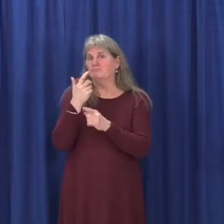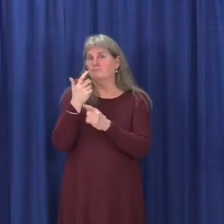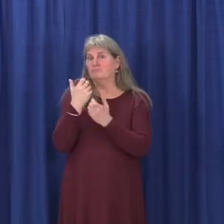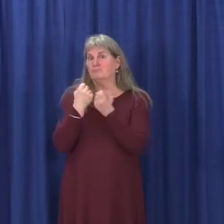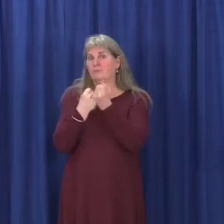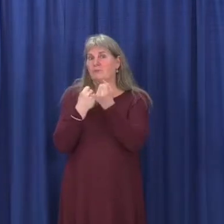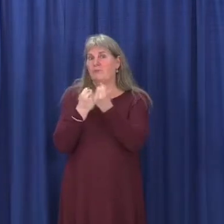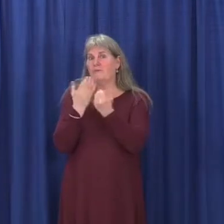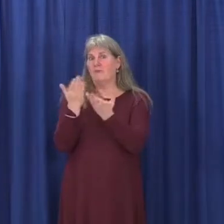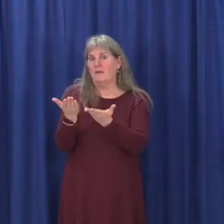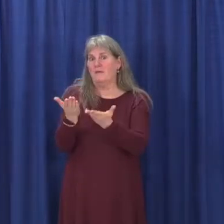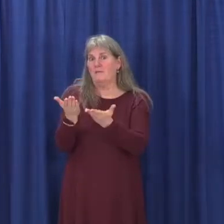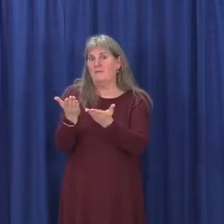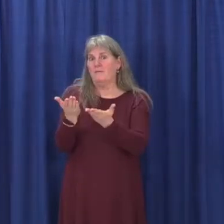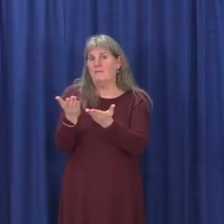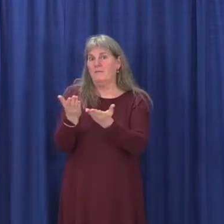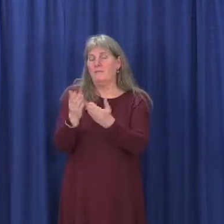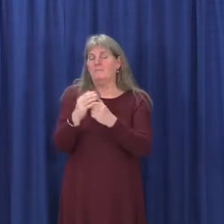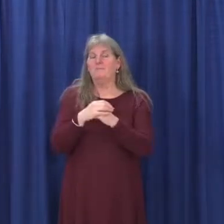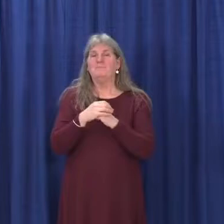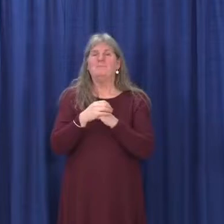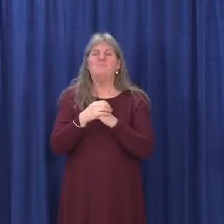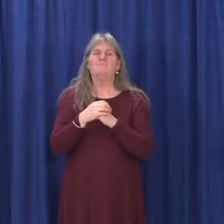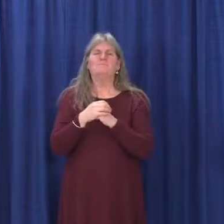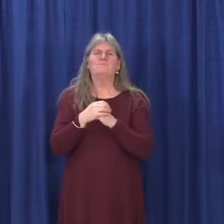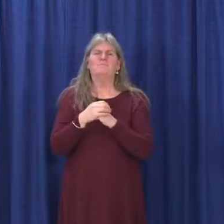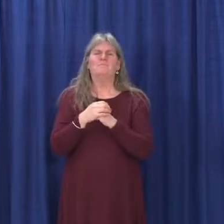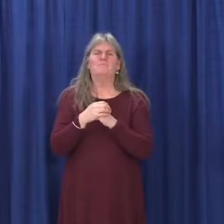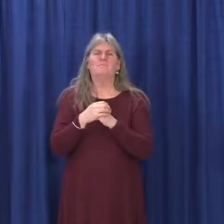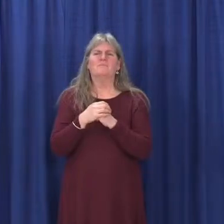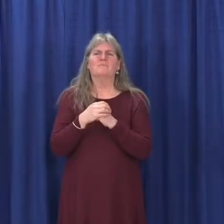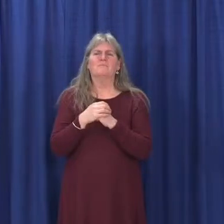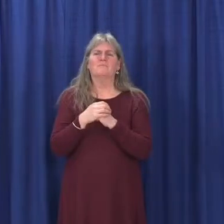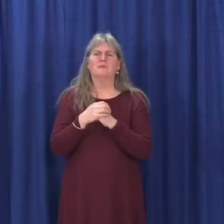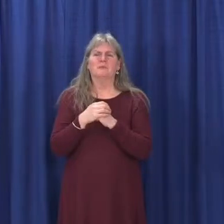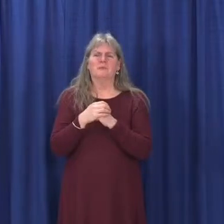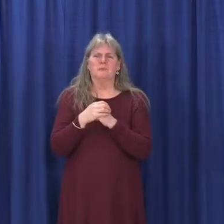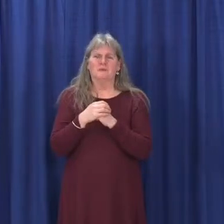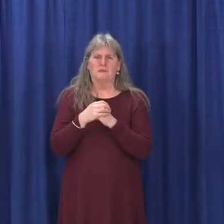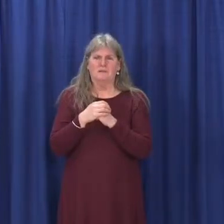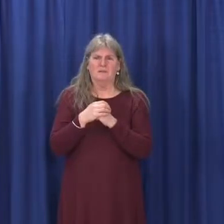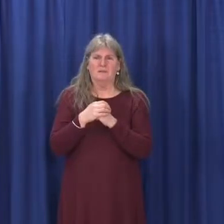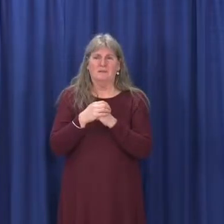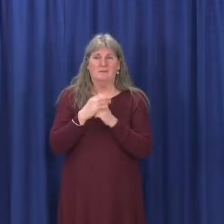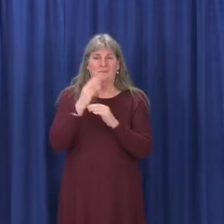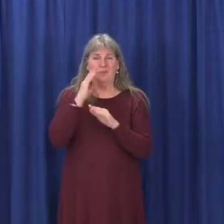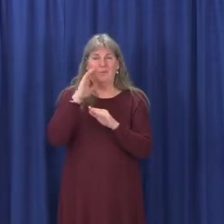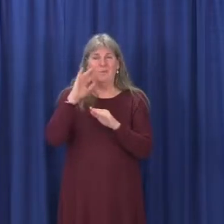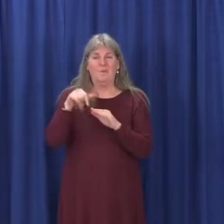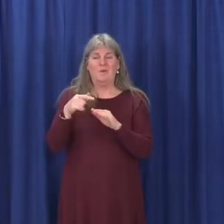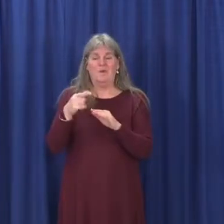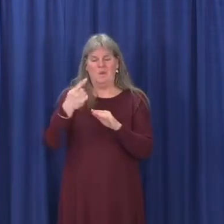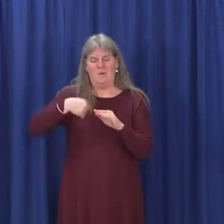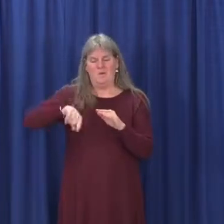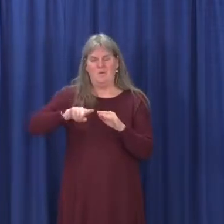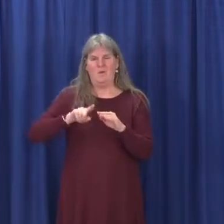supported properly. And with some new some new measures from-- from us, but at the same time, we have to-- we have to do this